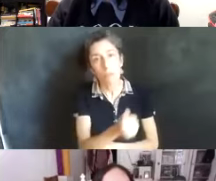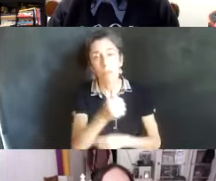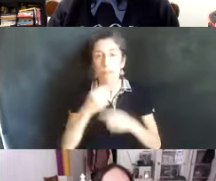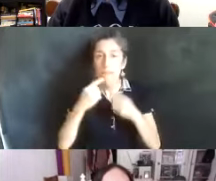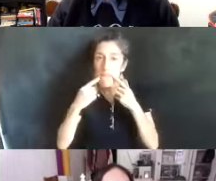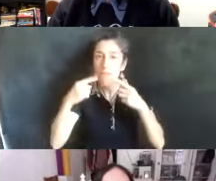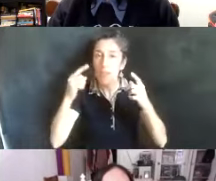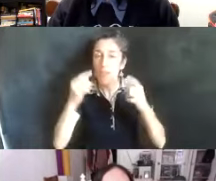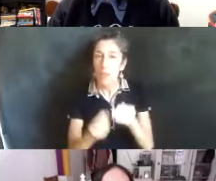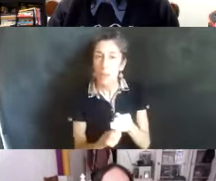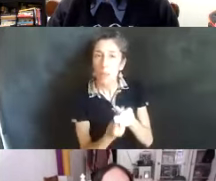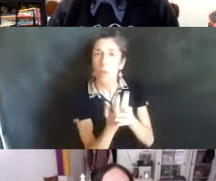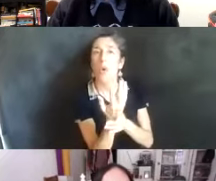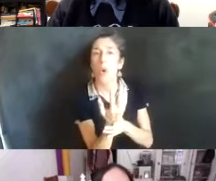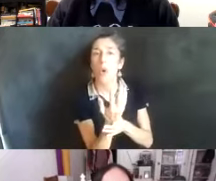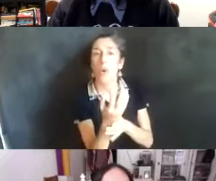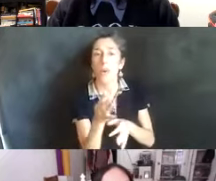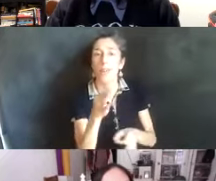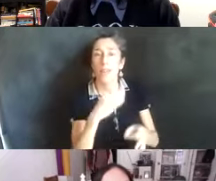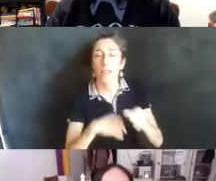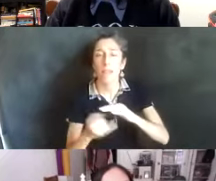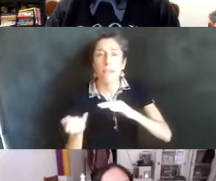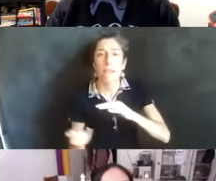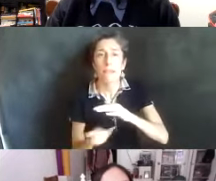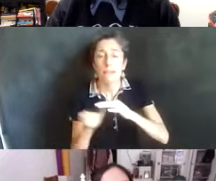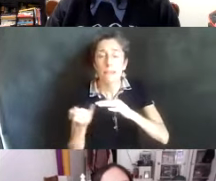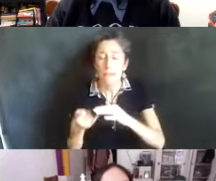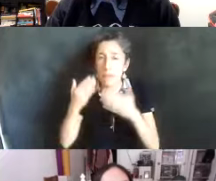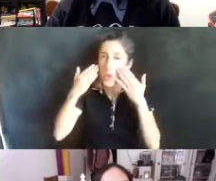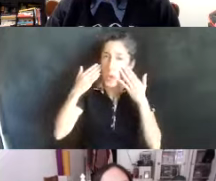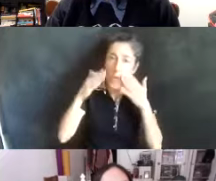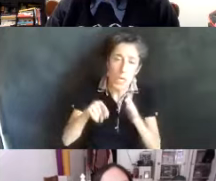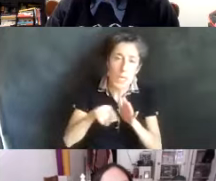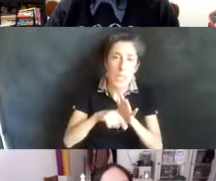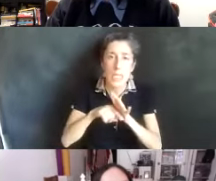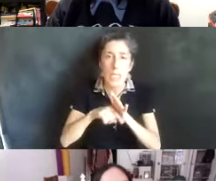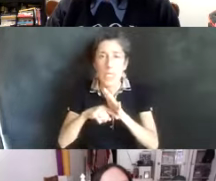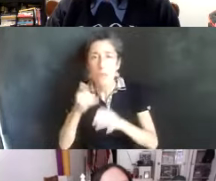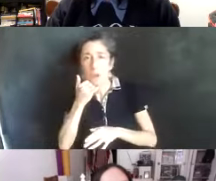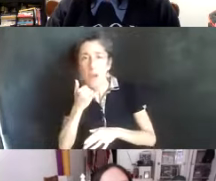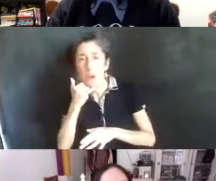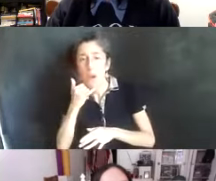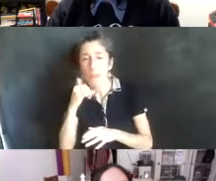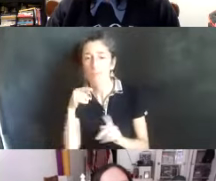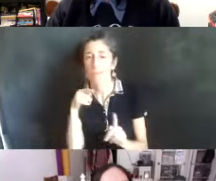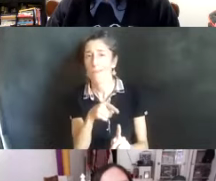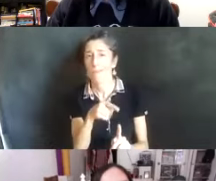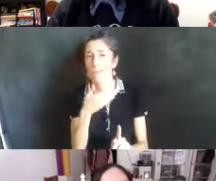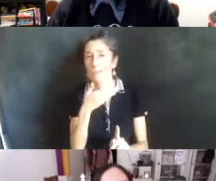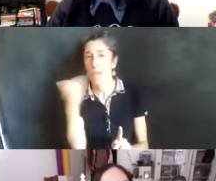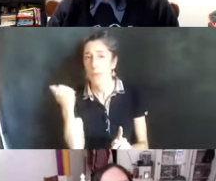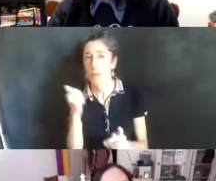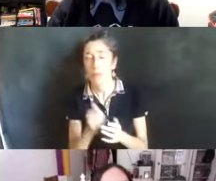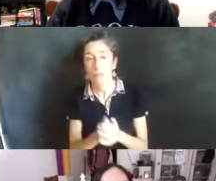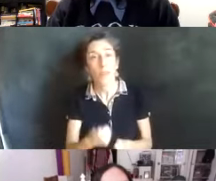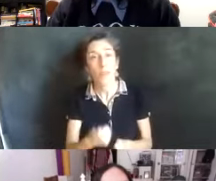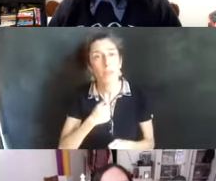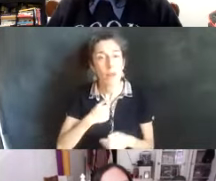the outside world. And, one student also said that self-assessment is a form of care because we can